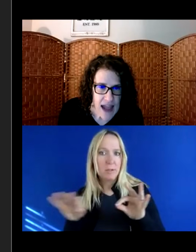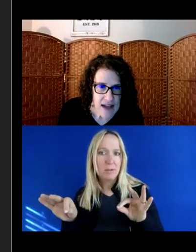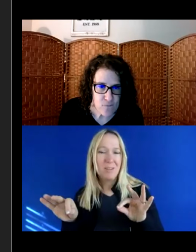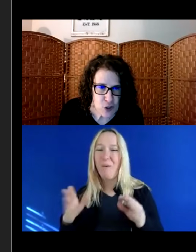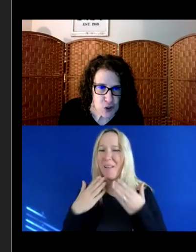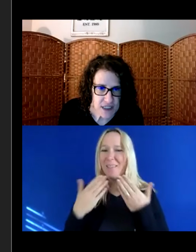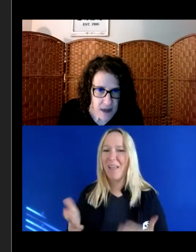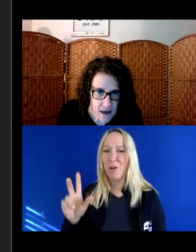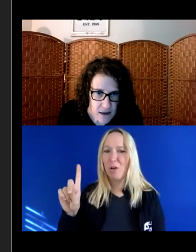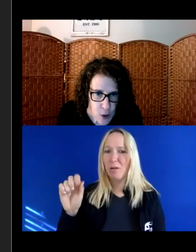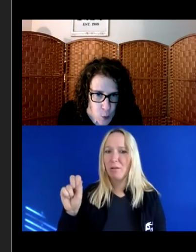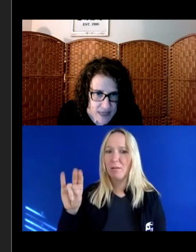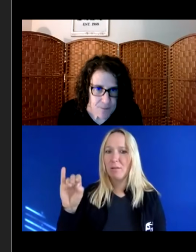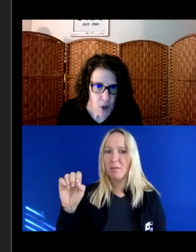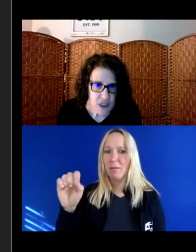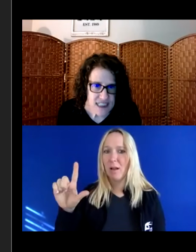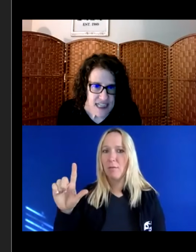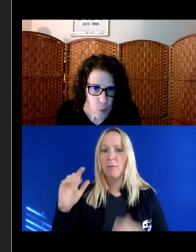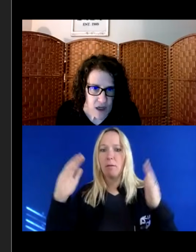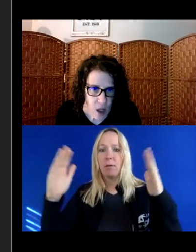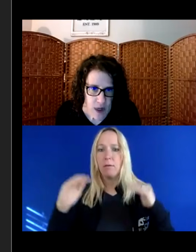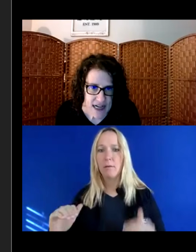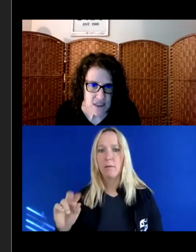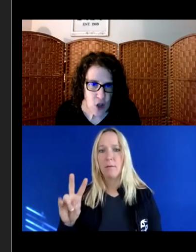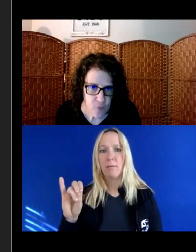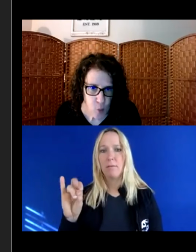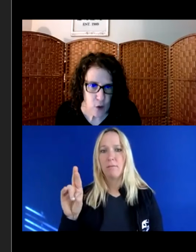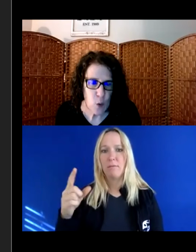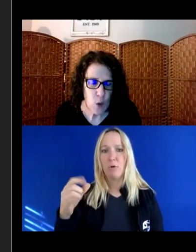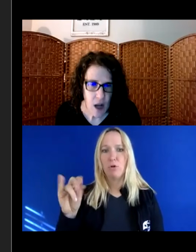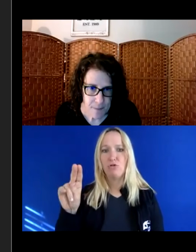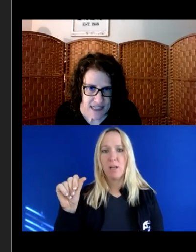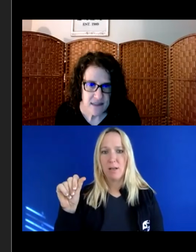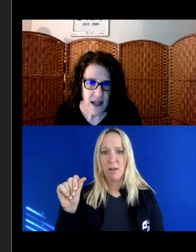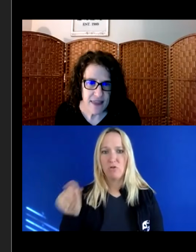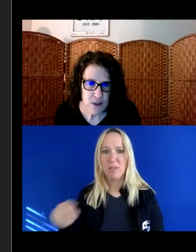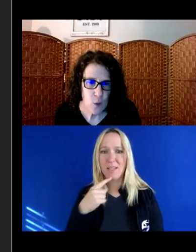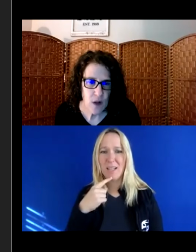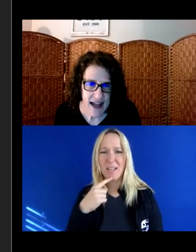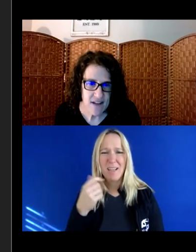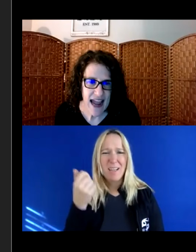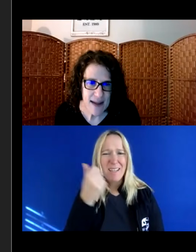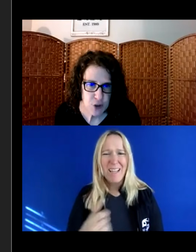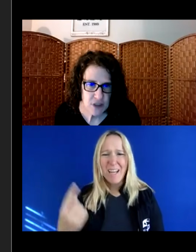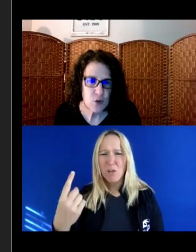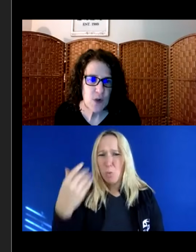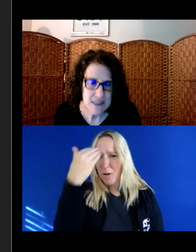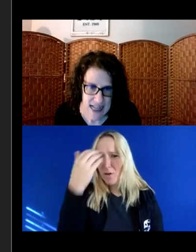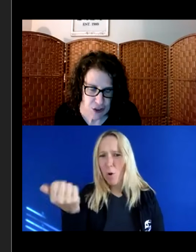And Virginia Lui says, "does anyone know any software or companies that do live caption translations?"